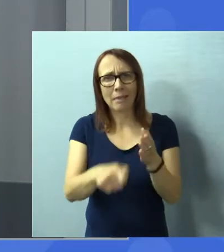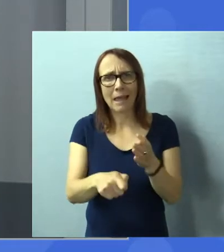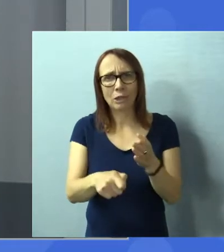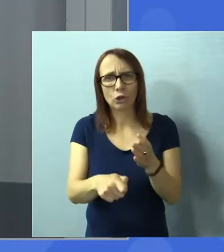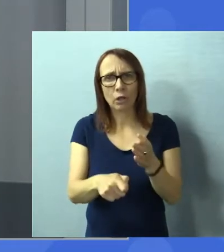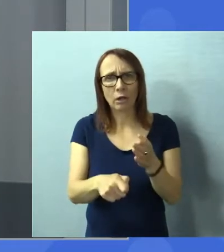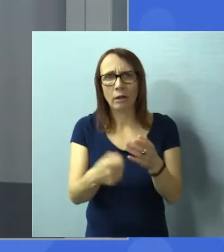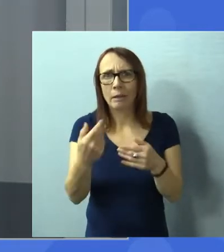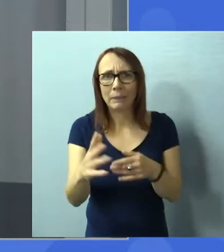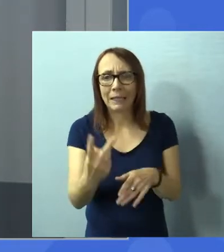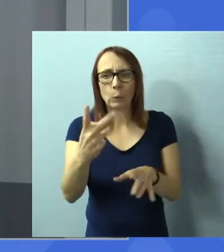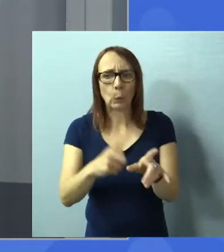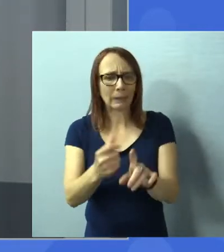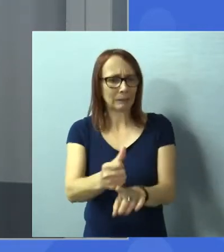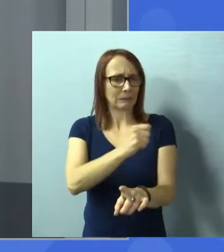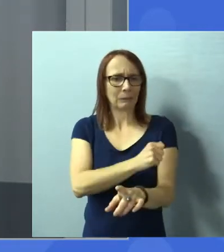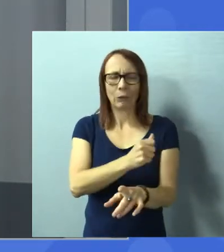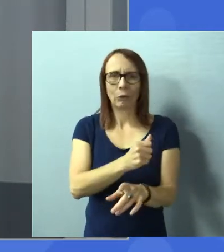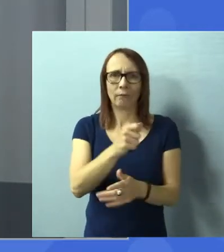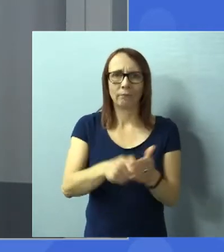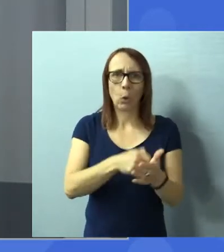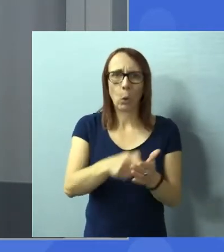the previous general election as break sir